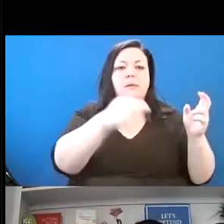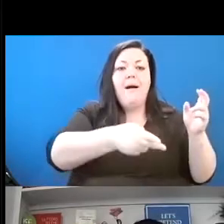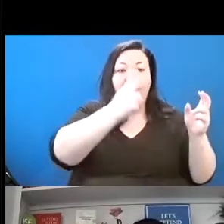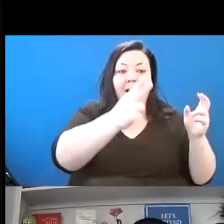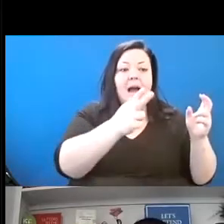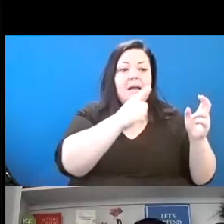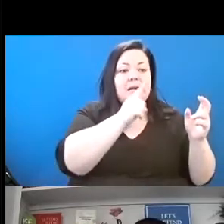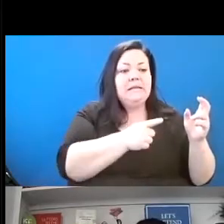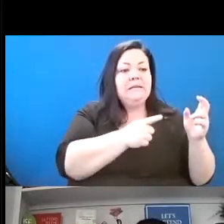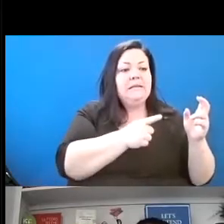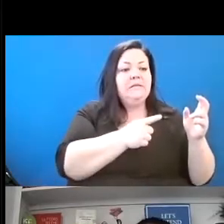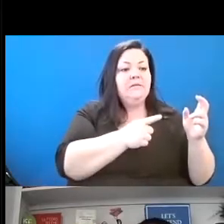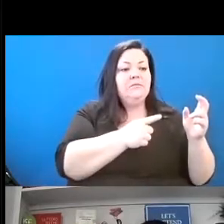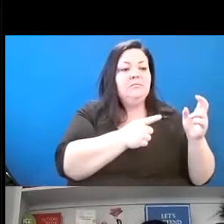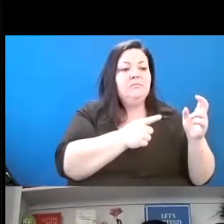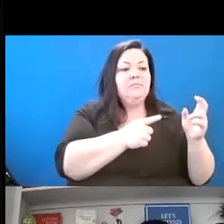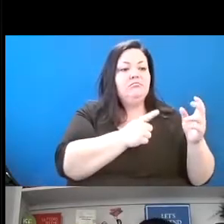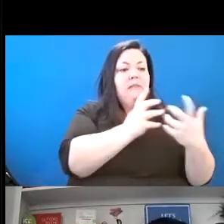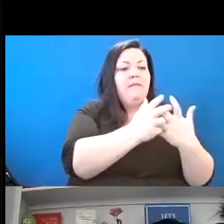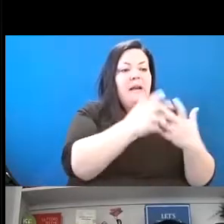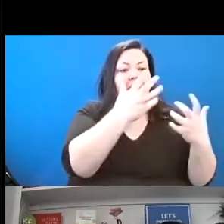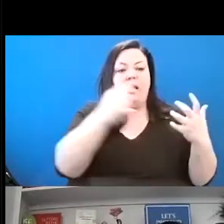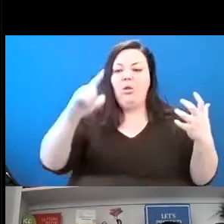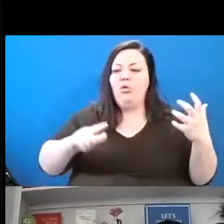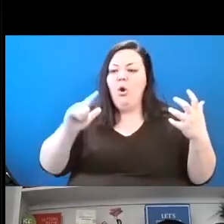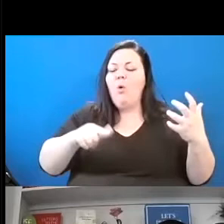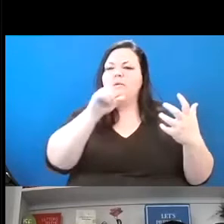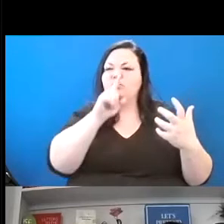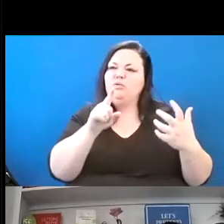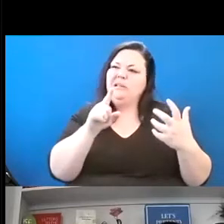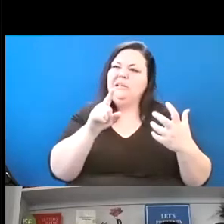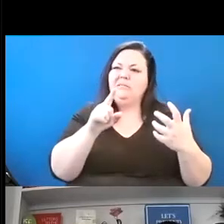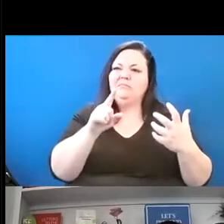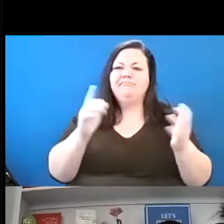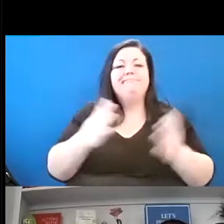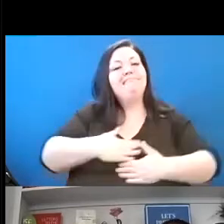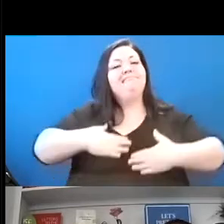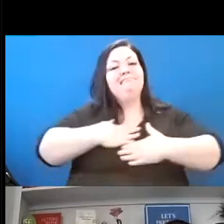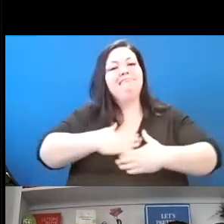and low art is mere entertainment so what they're really saying is that some types of art